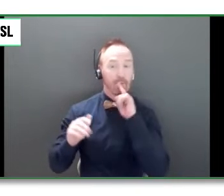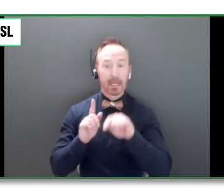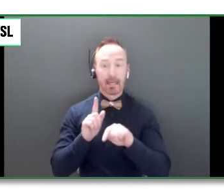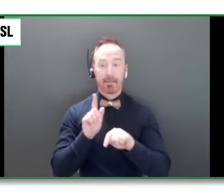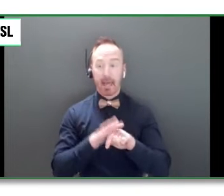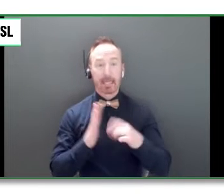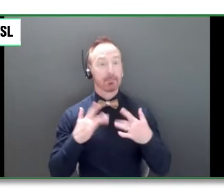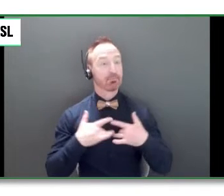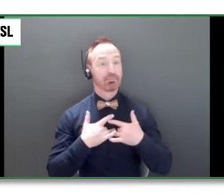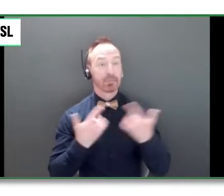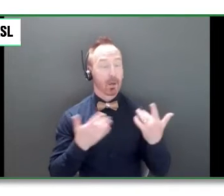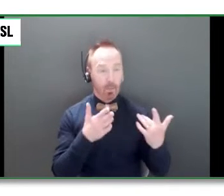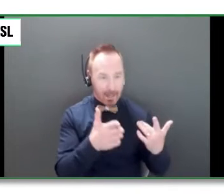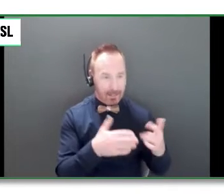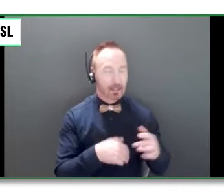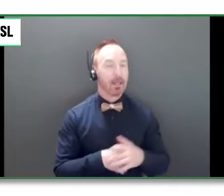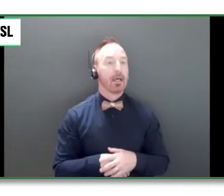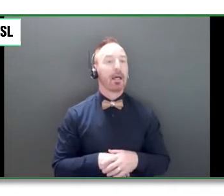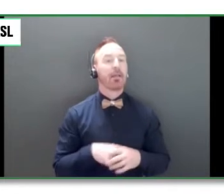main philosophies that are being addressed.